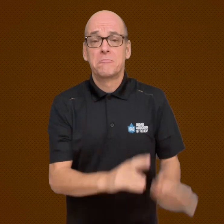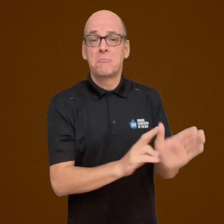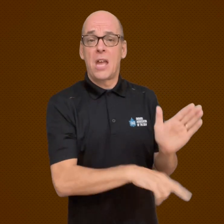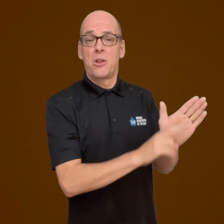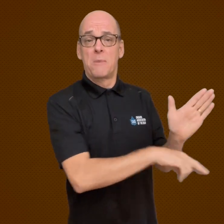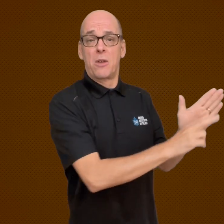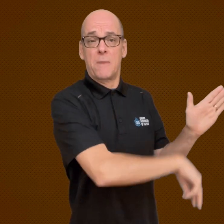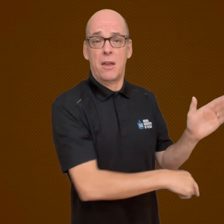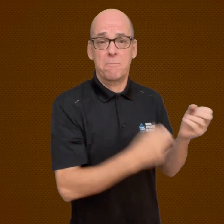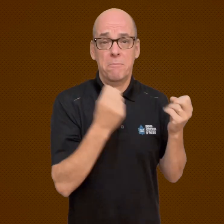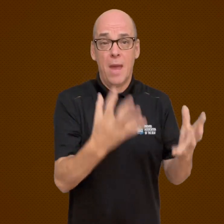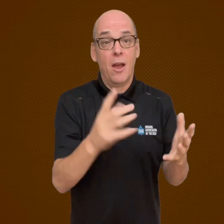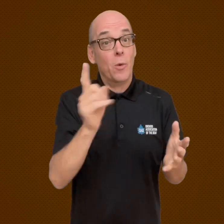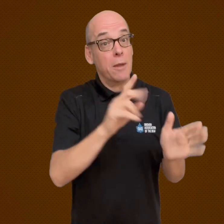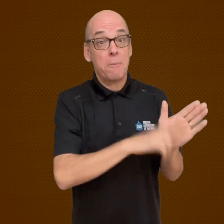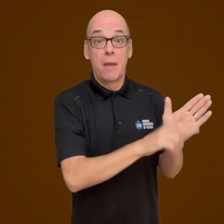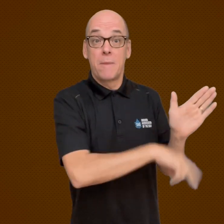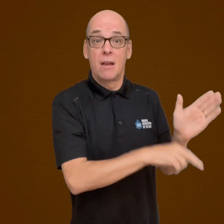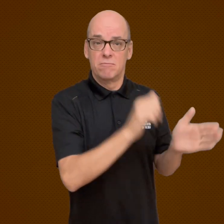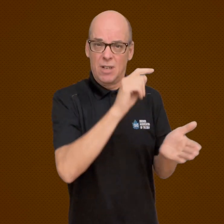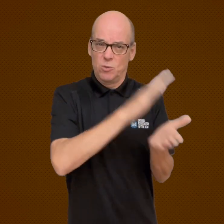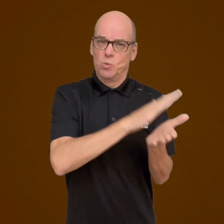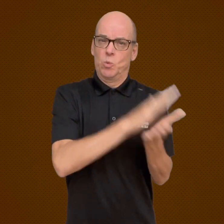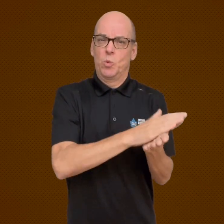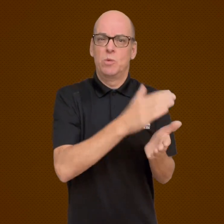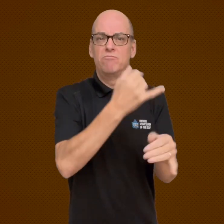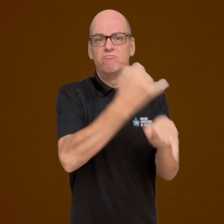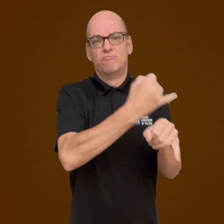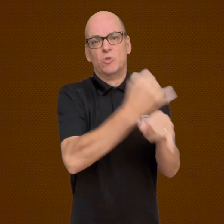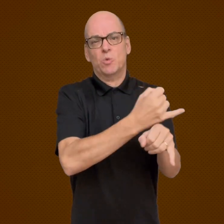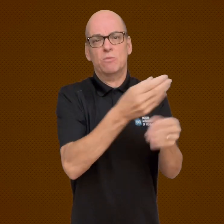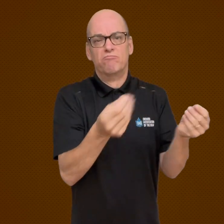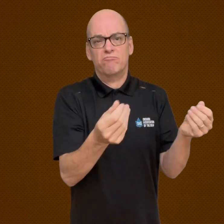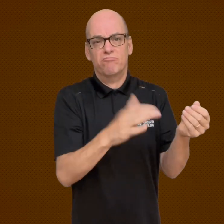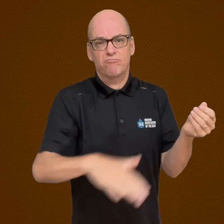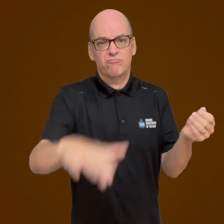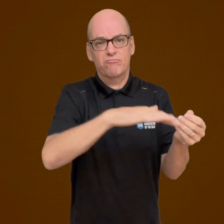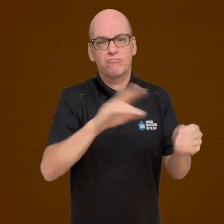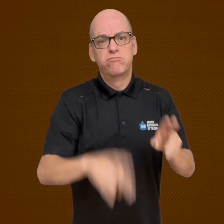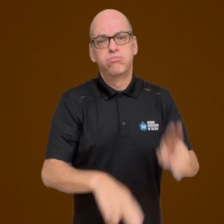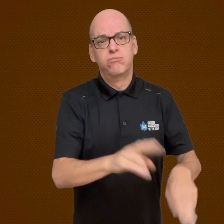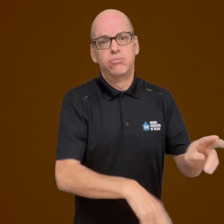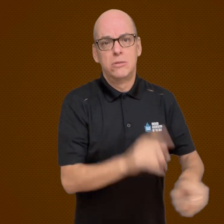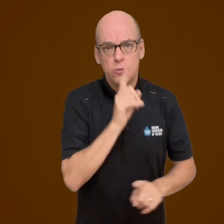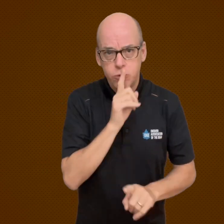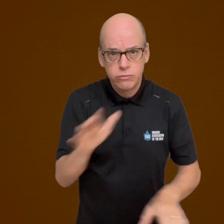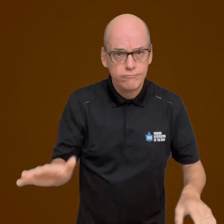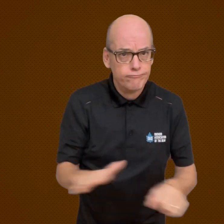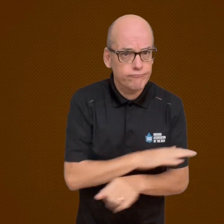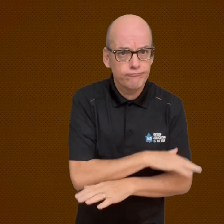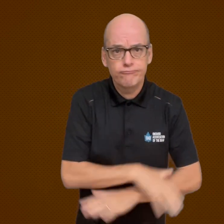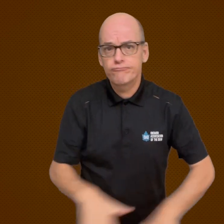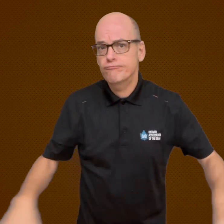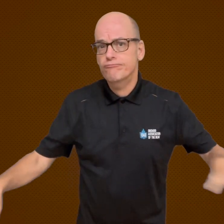The children were secretly buried at these institutions.